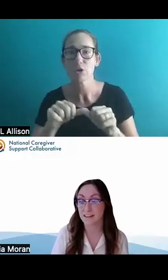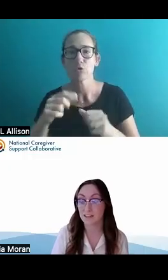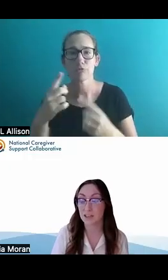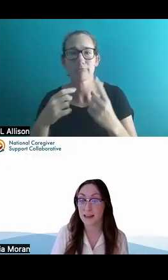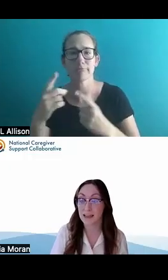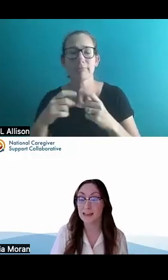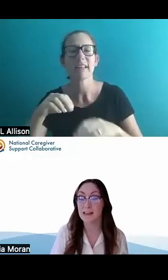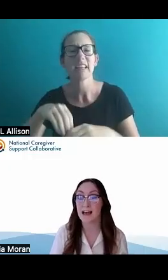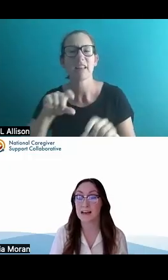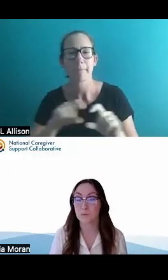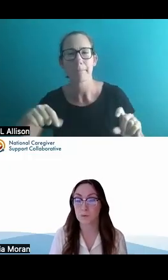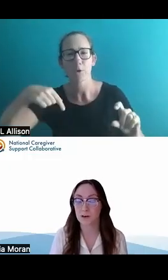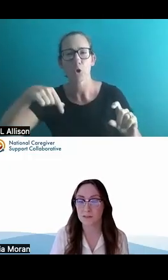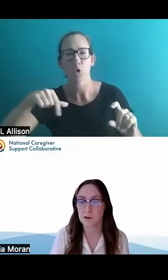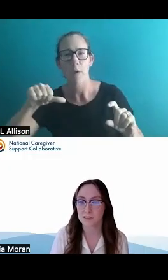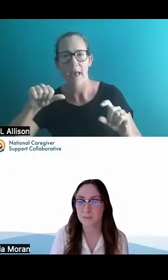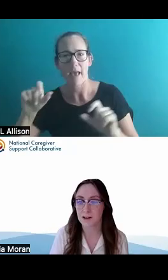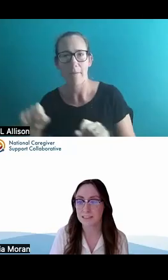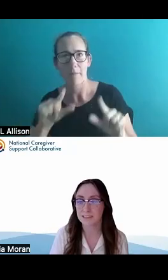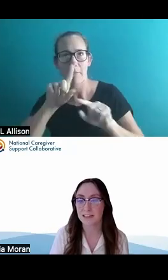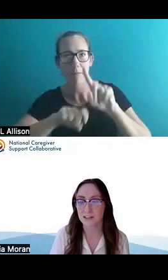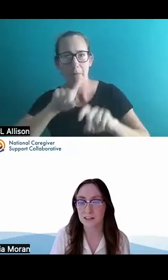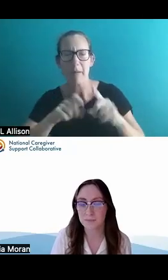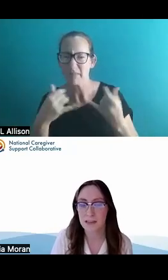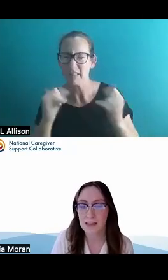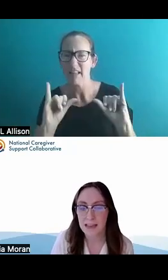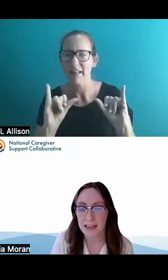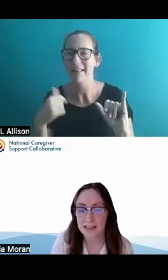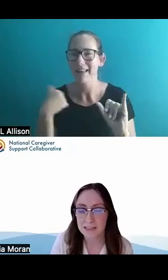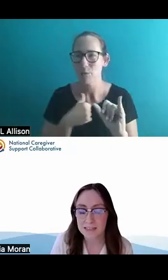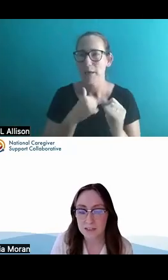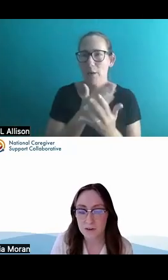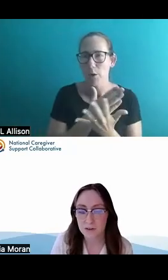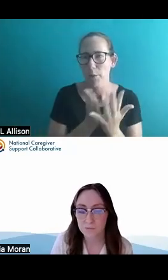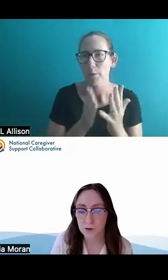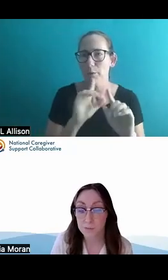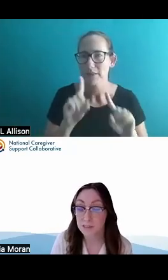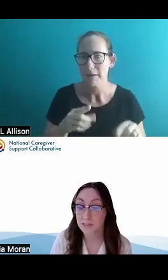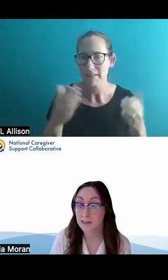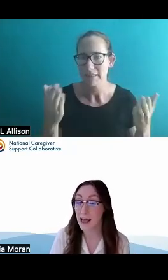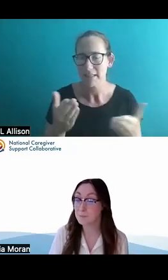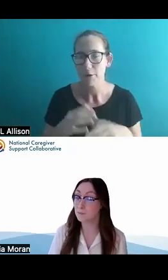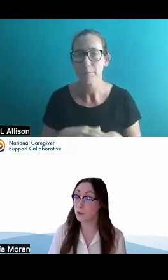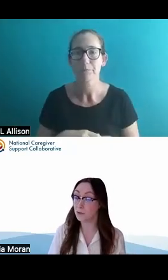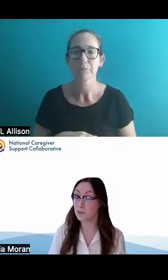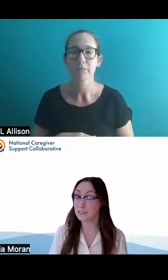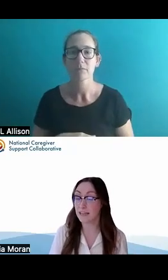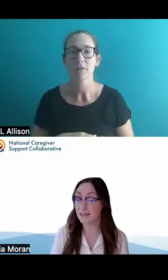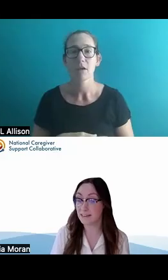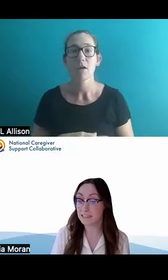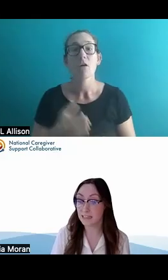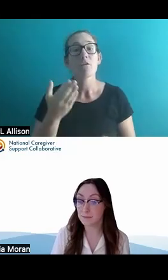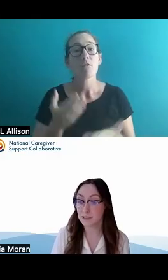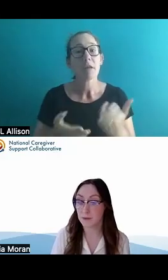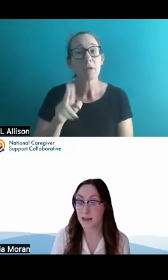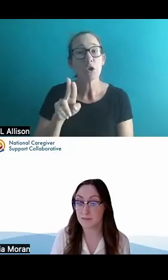the Q&A as we're working through our responses here and for perhaps both USAging teams, we have